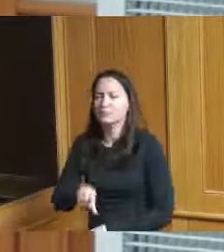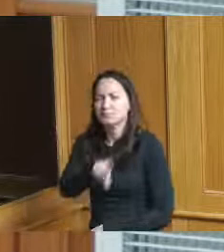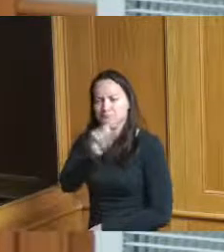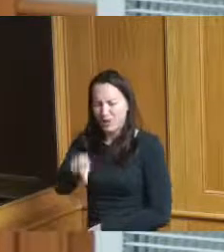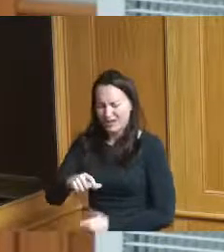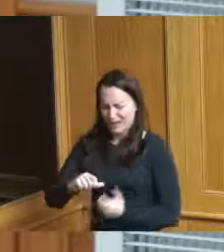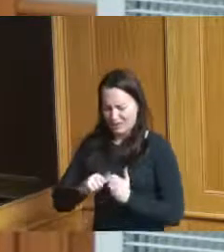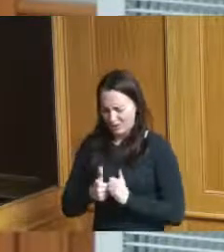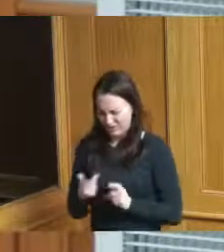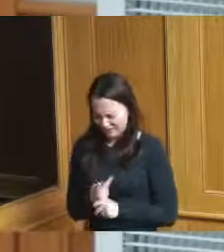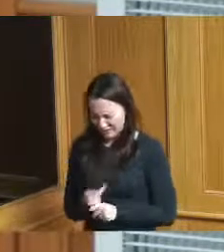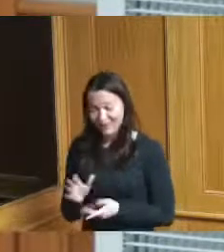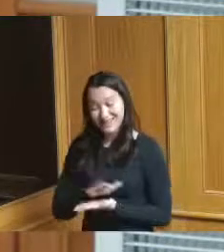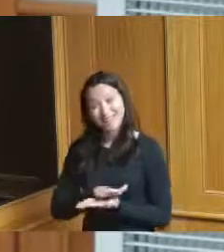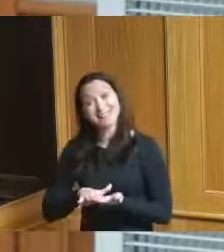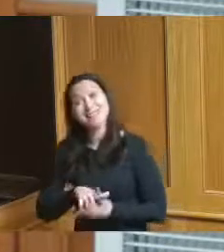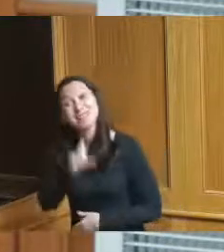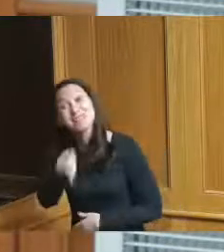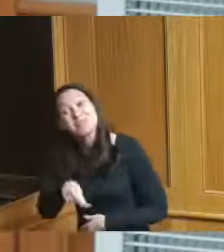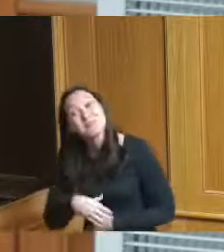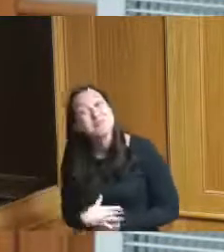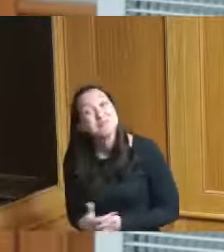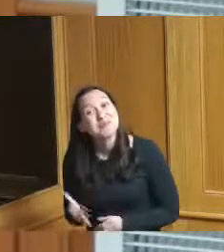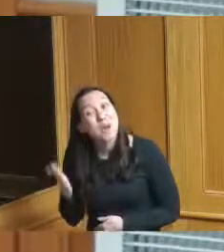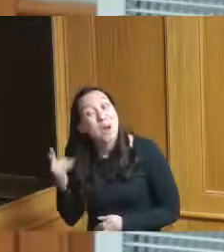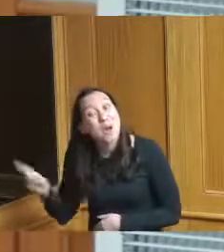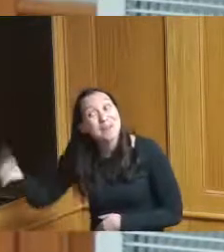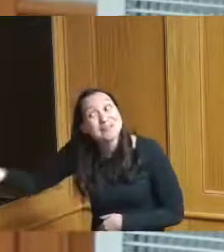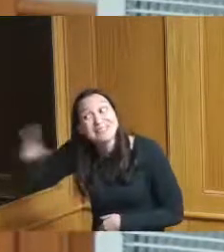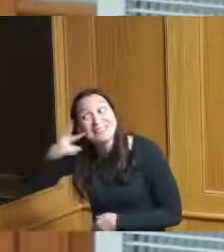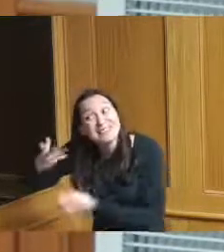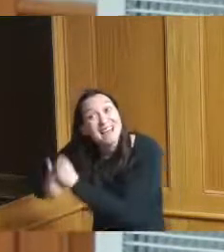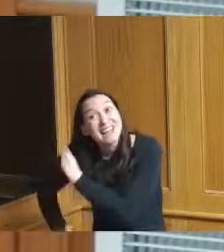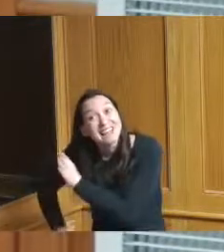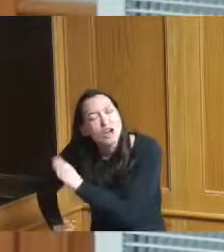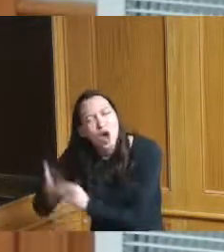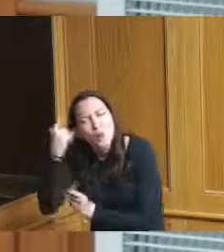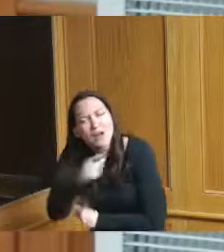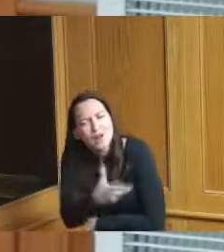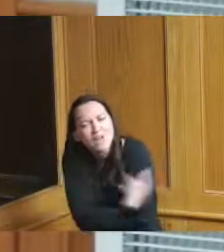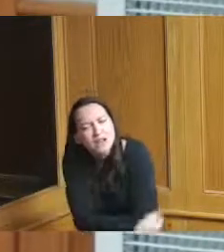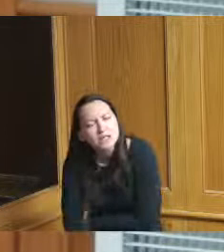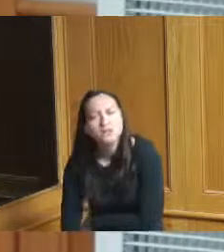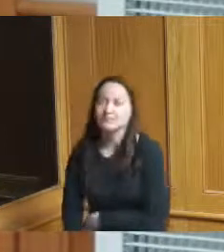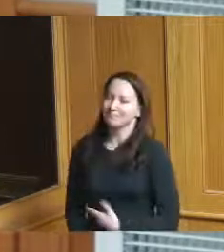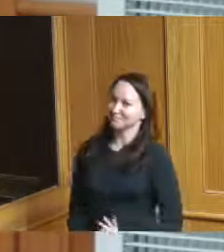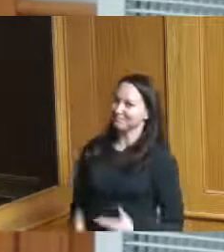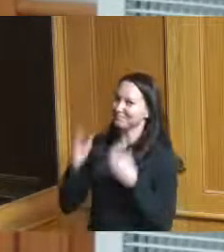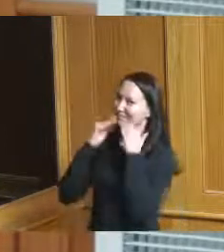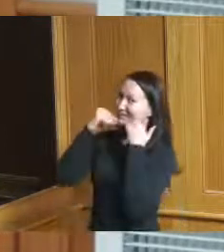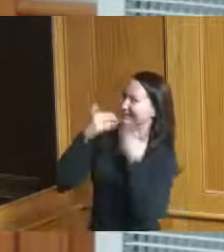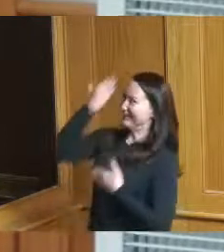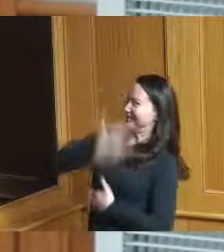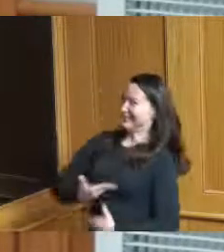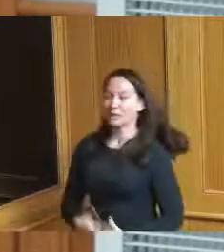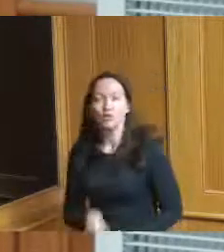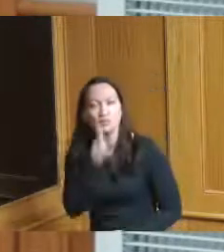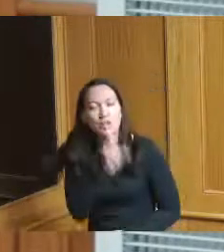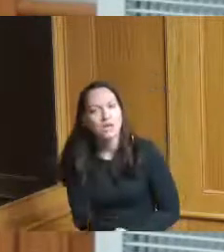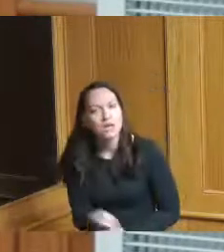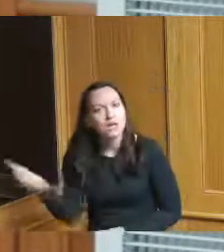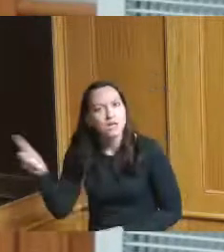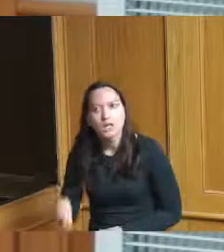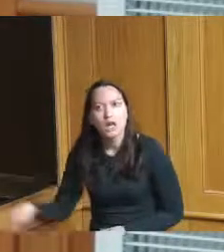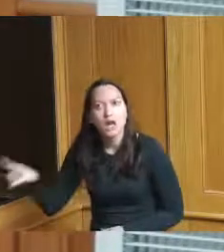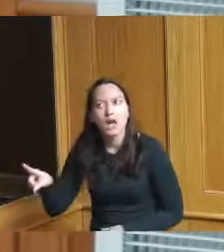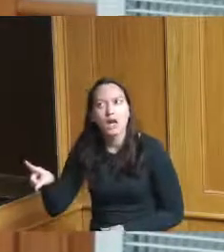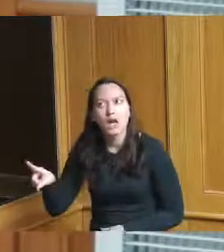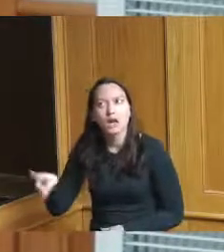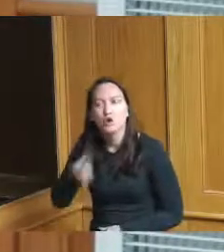ask it really nicely like why and it's not really they are then they go go to question about well